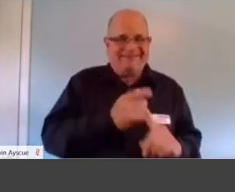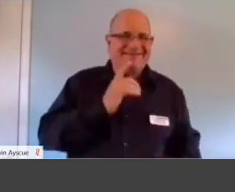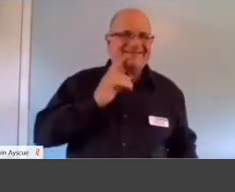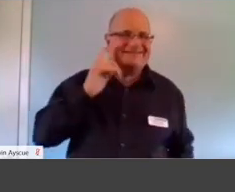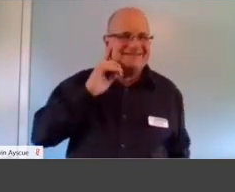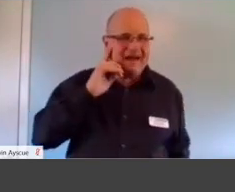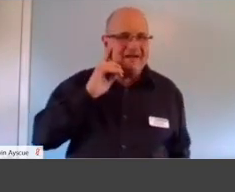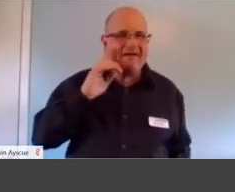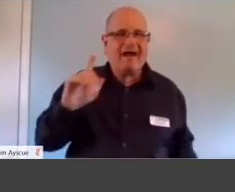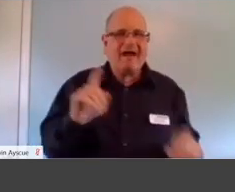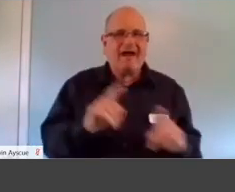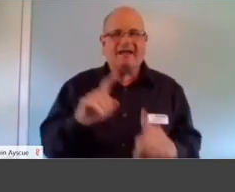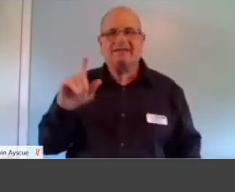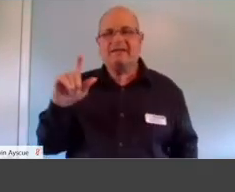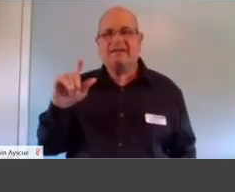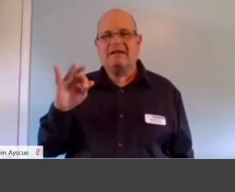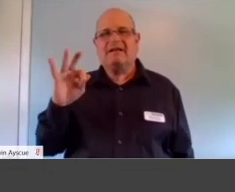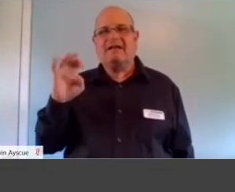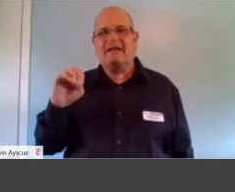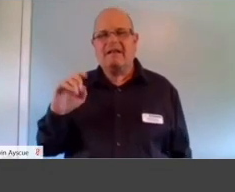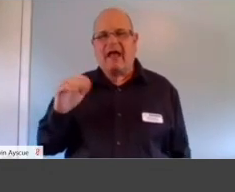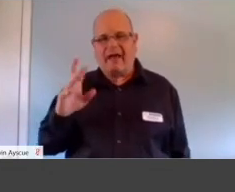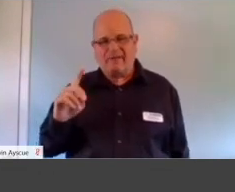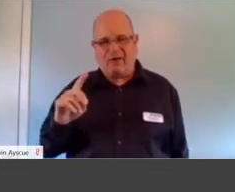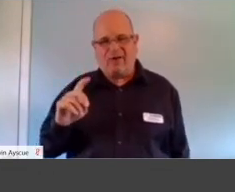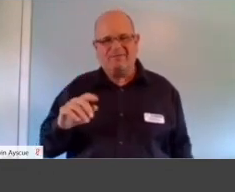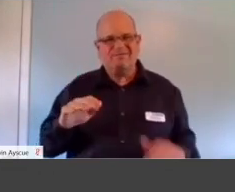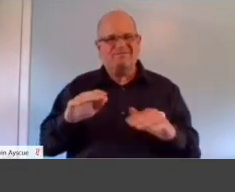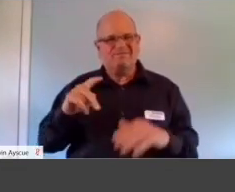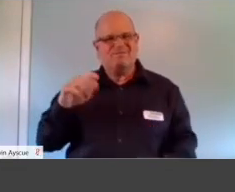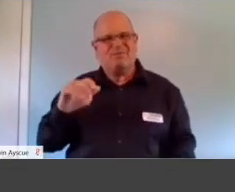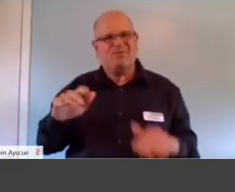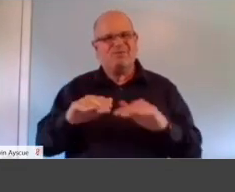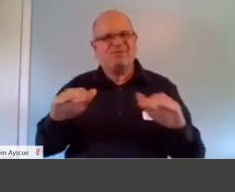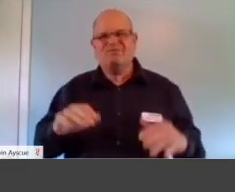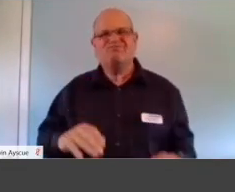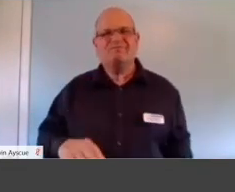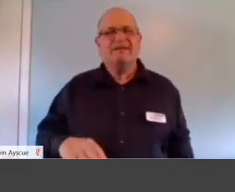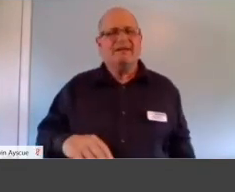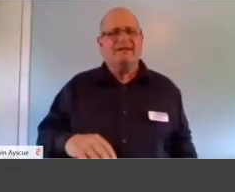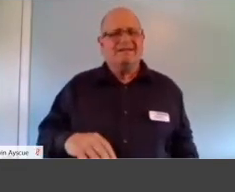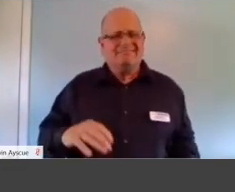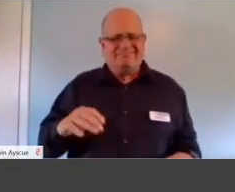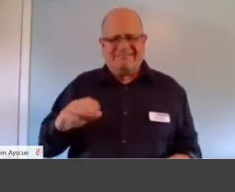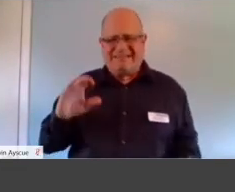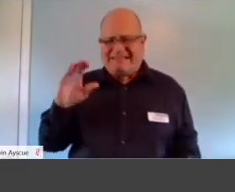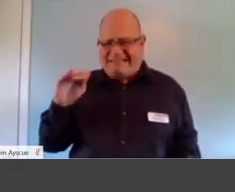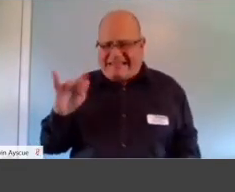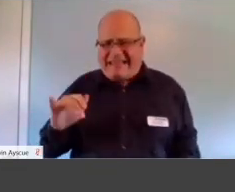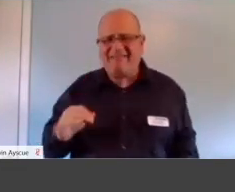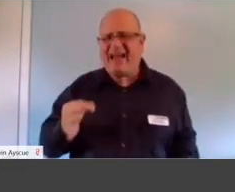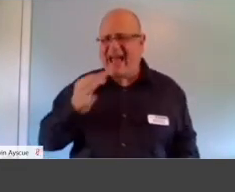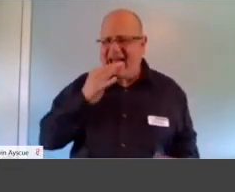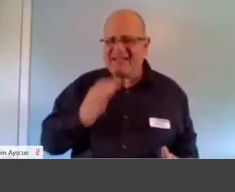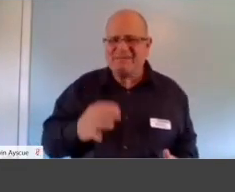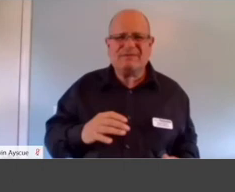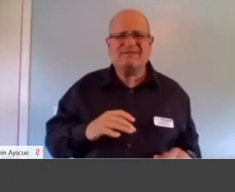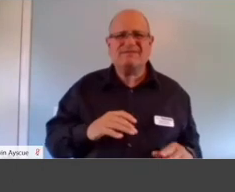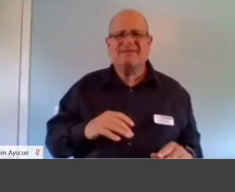be a lifeguard and, you know, they had an expert come in on pools but they didn't have